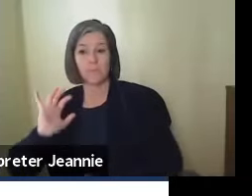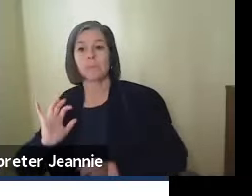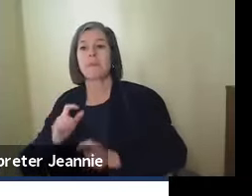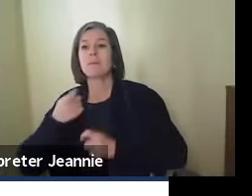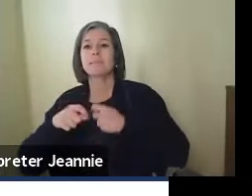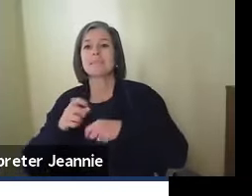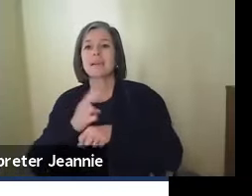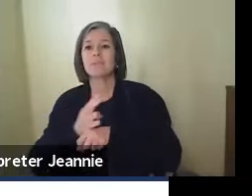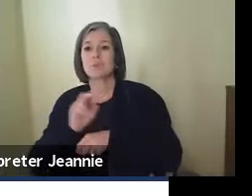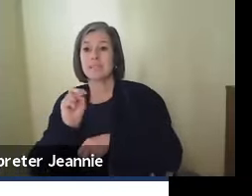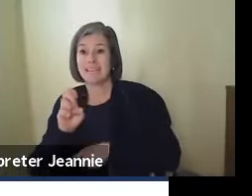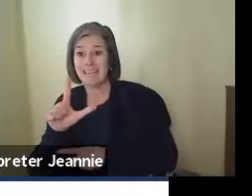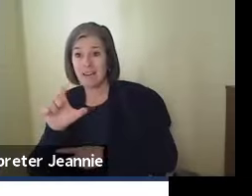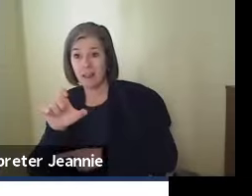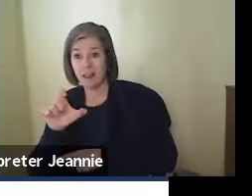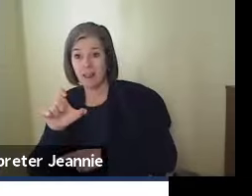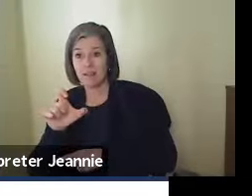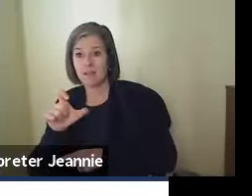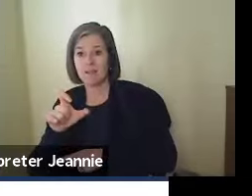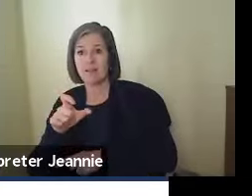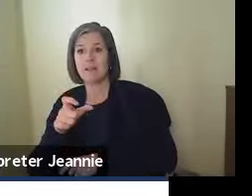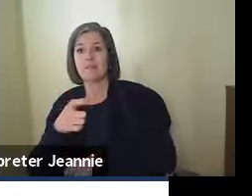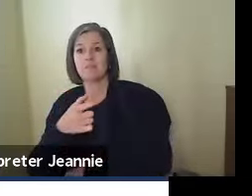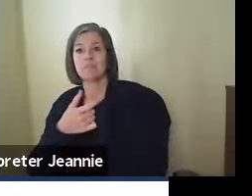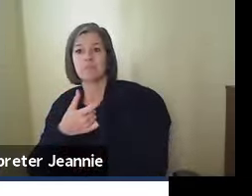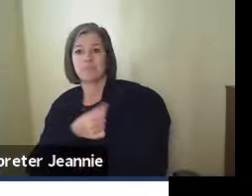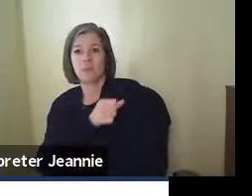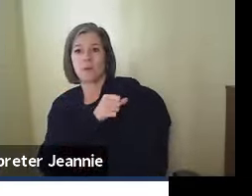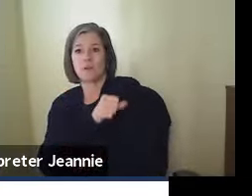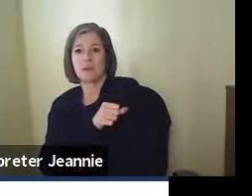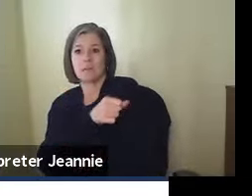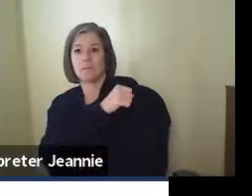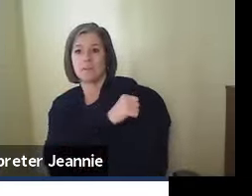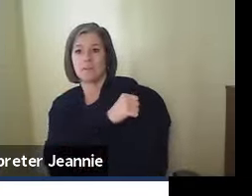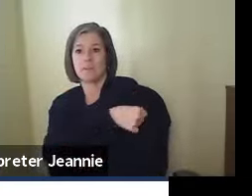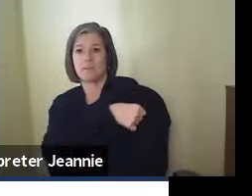needles they just cut three small cuts on the person's arm and they would take some